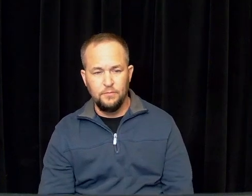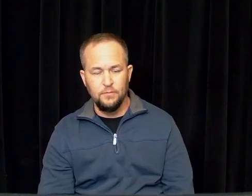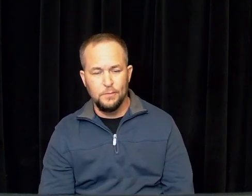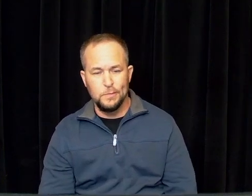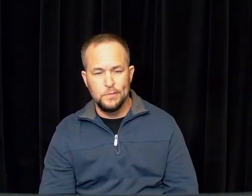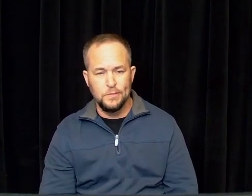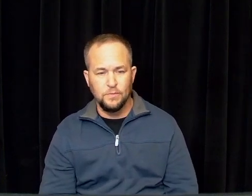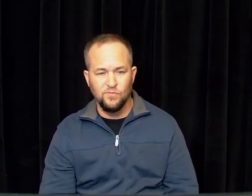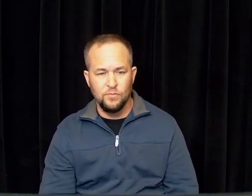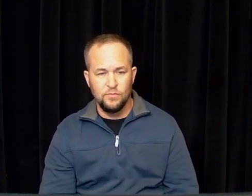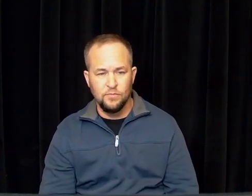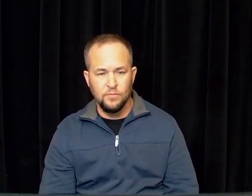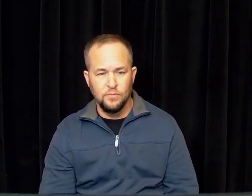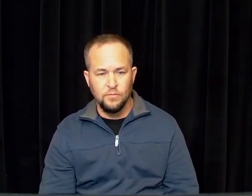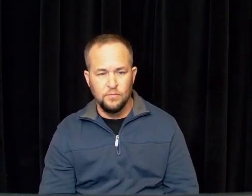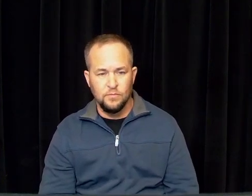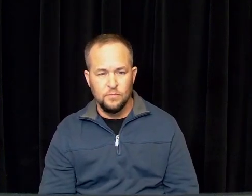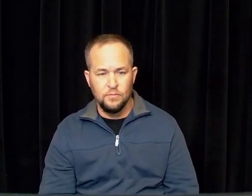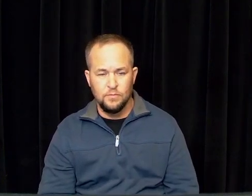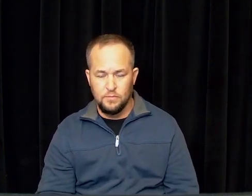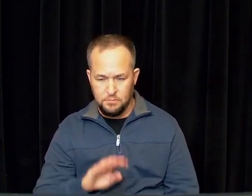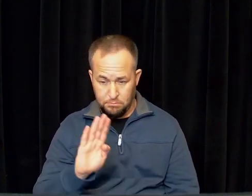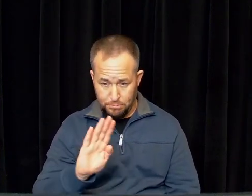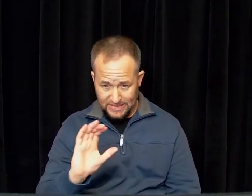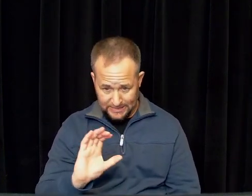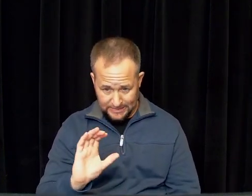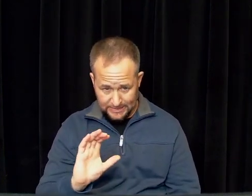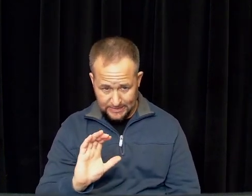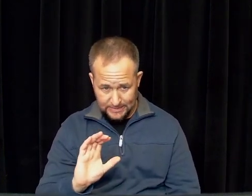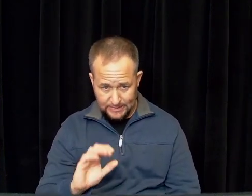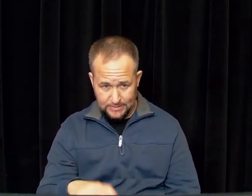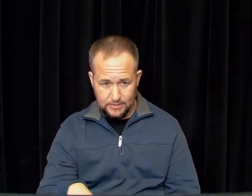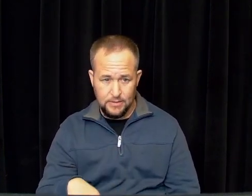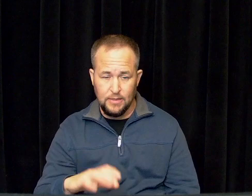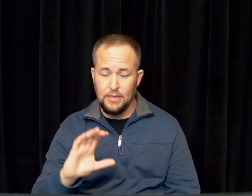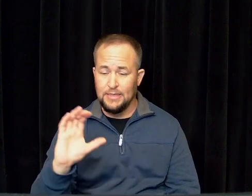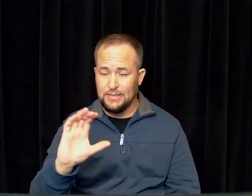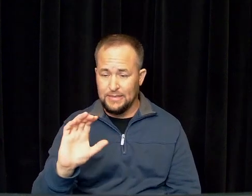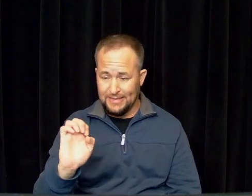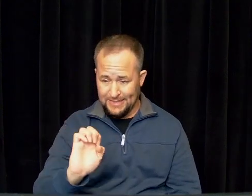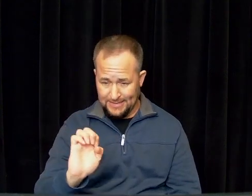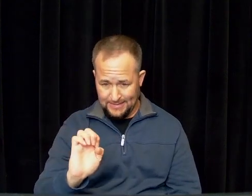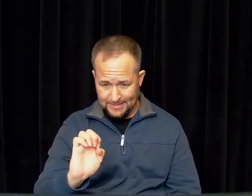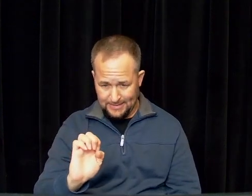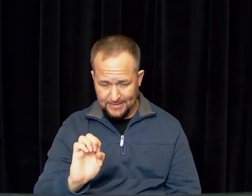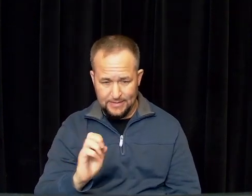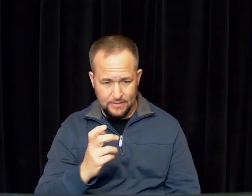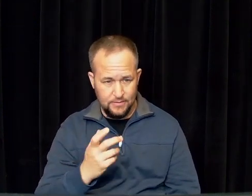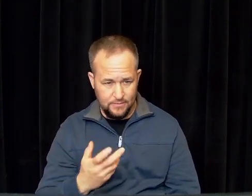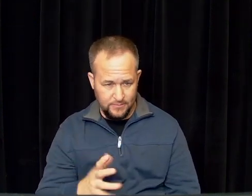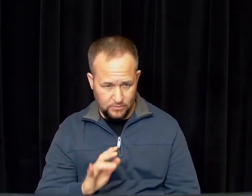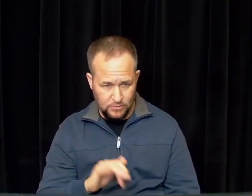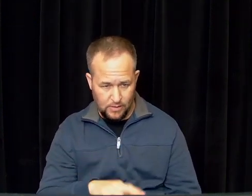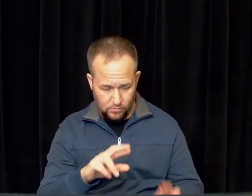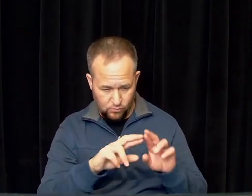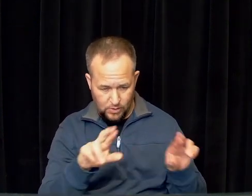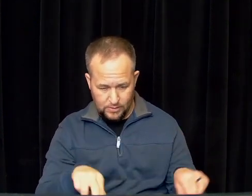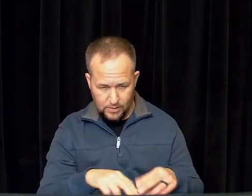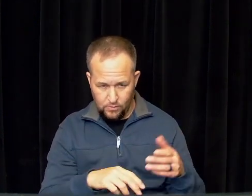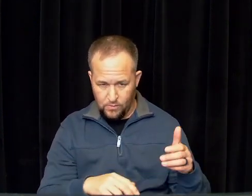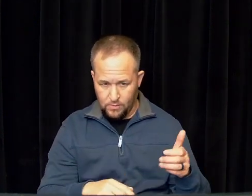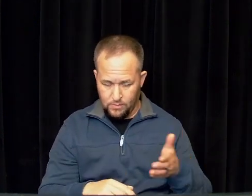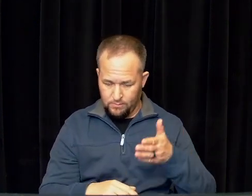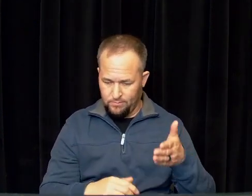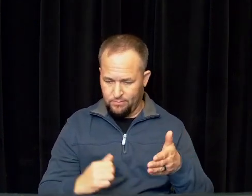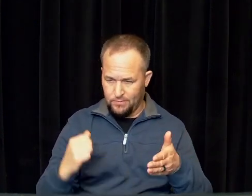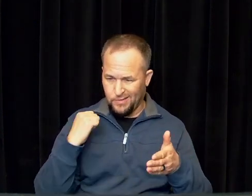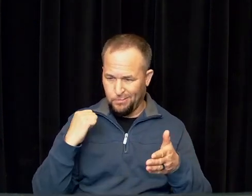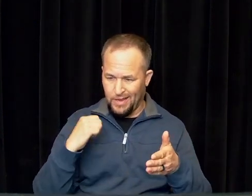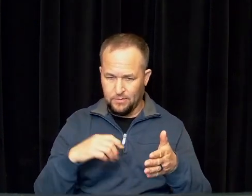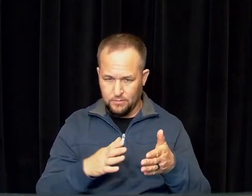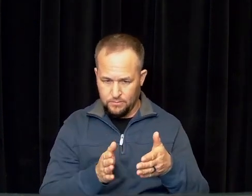And then, here I have BC and CE which would finish up the rectangle in the back.